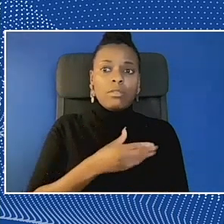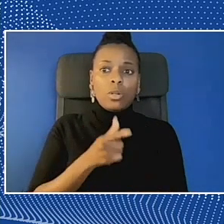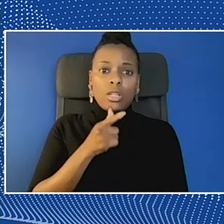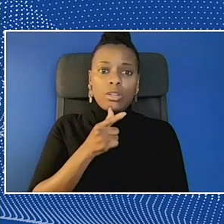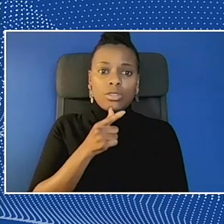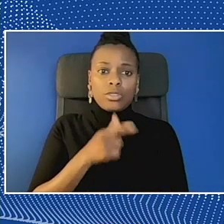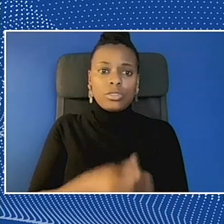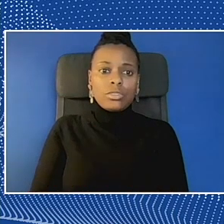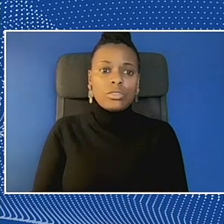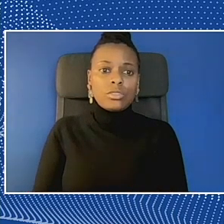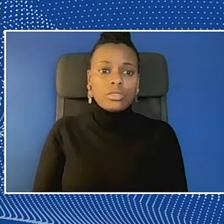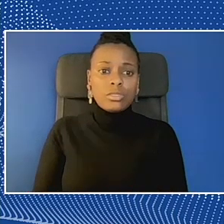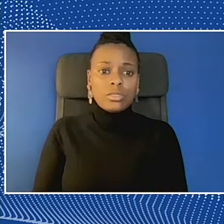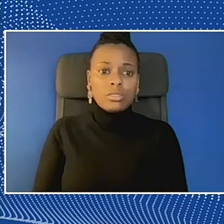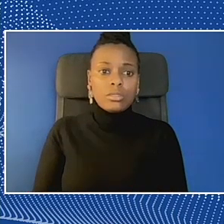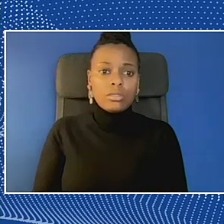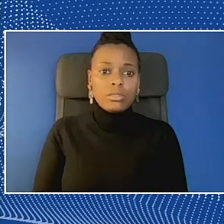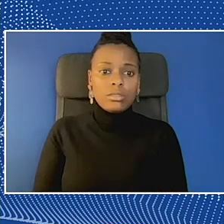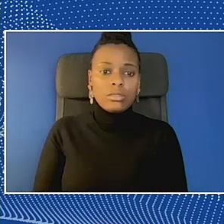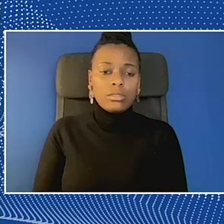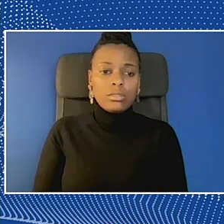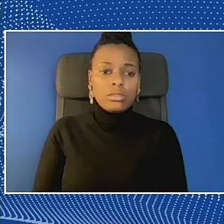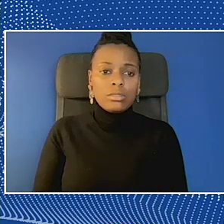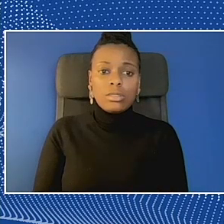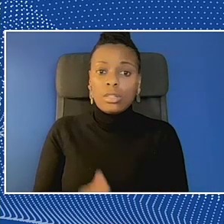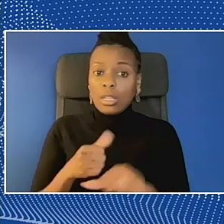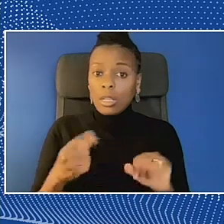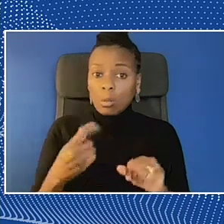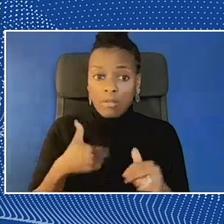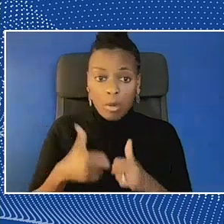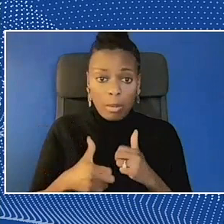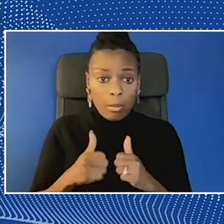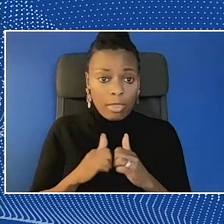So does anyone have an issue with that if we take a 15-minute break?